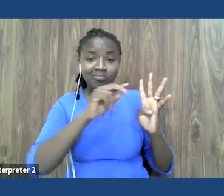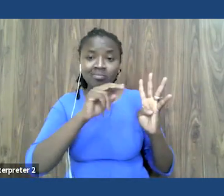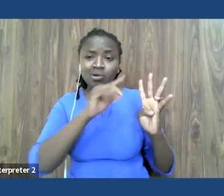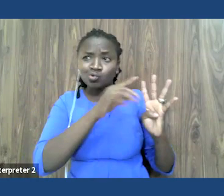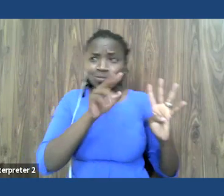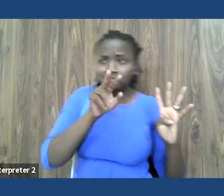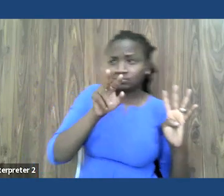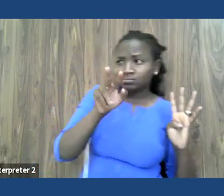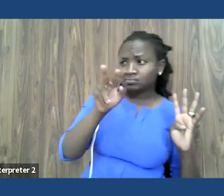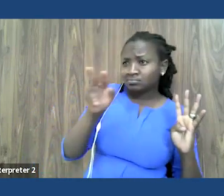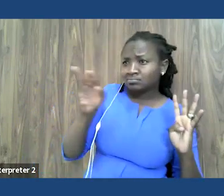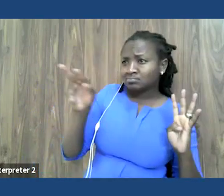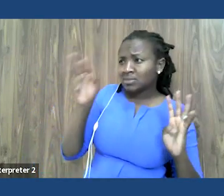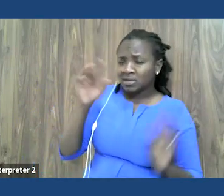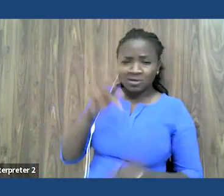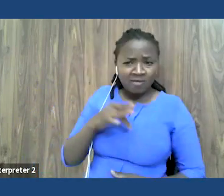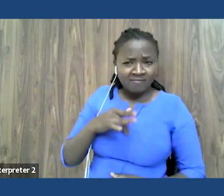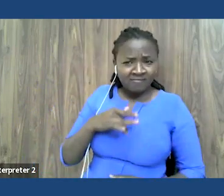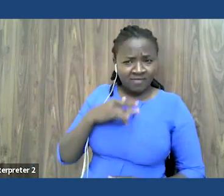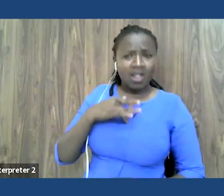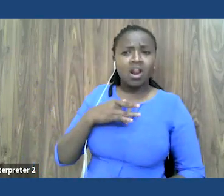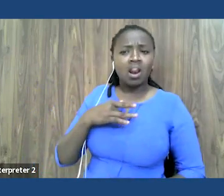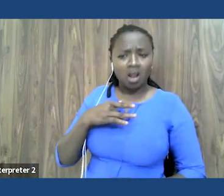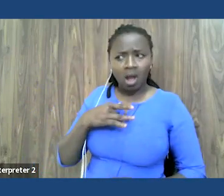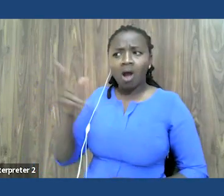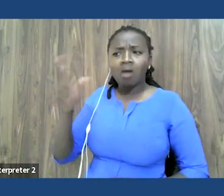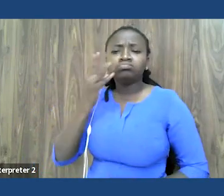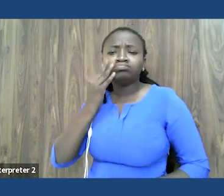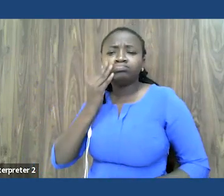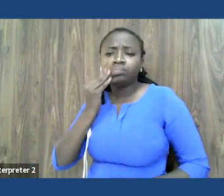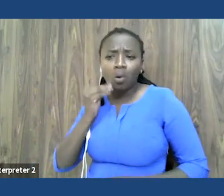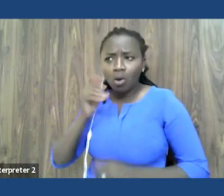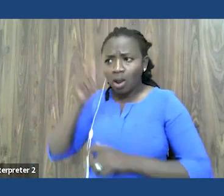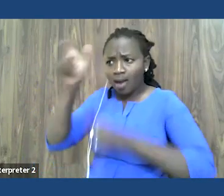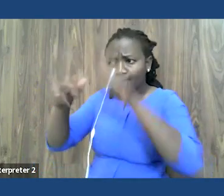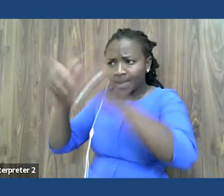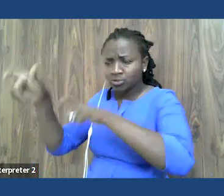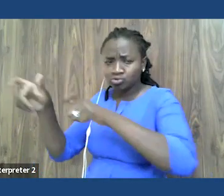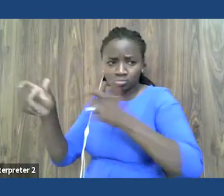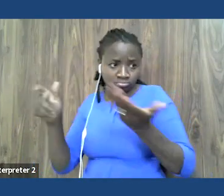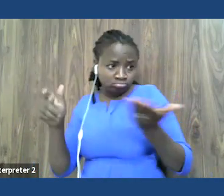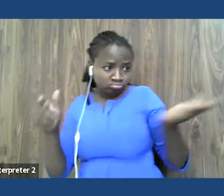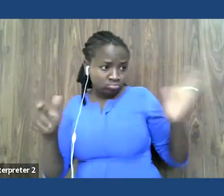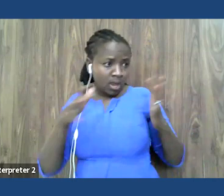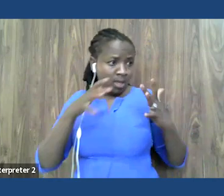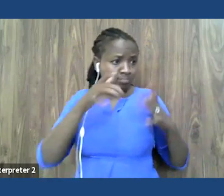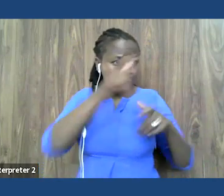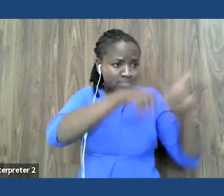and respect for the older people, not talk about their disabilities, but about their